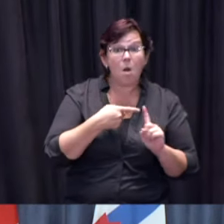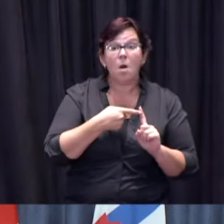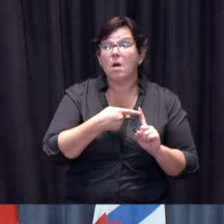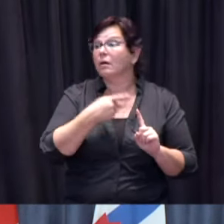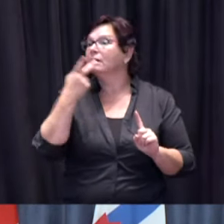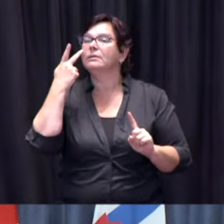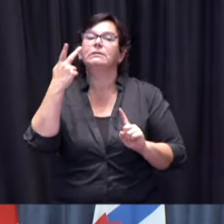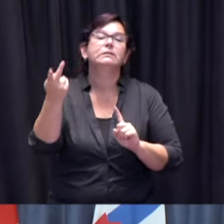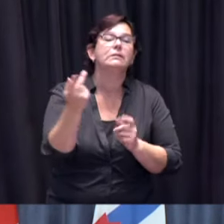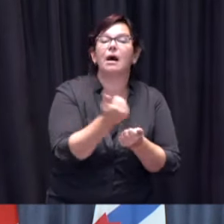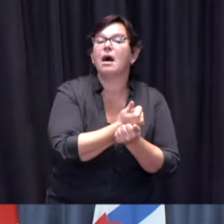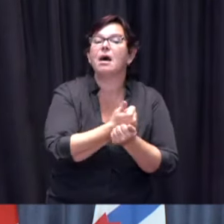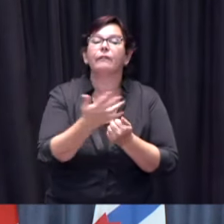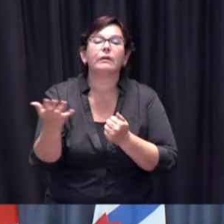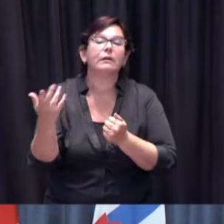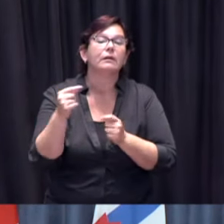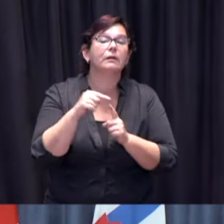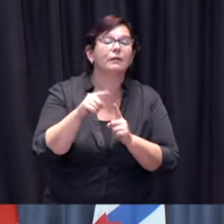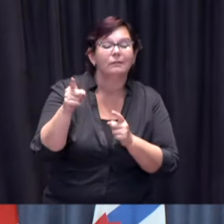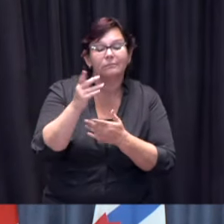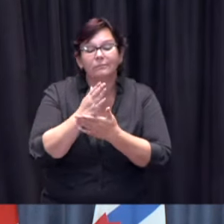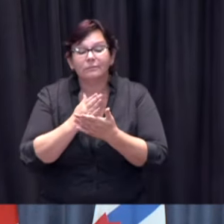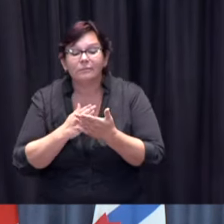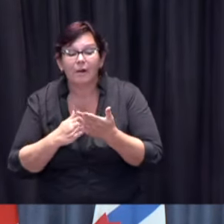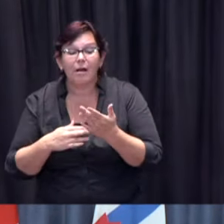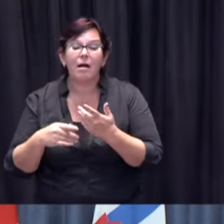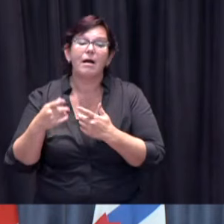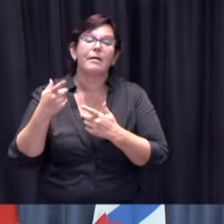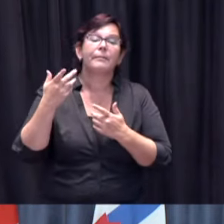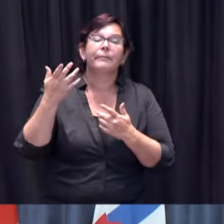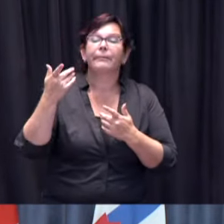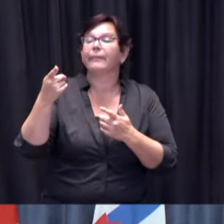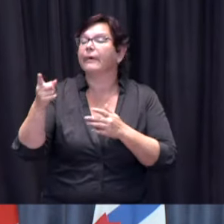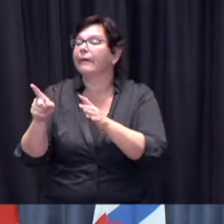some bad apples and some bad actors we get that in all situations.